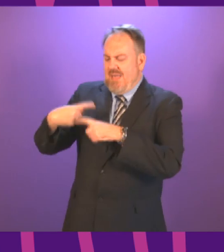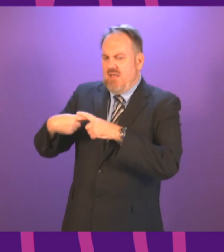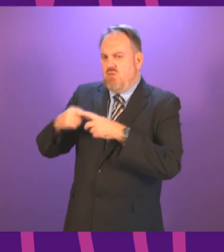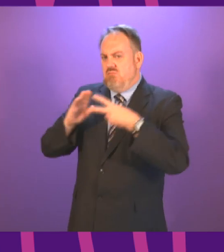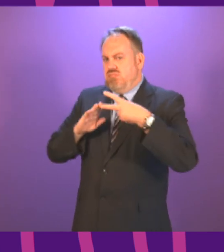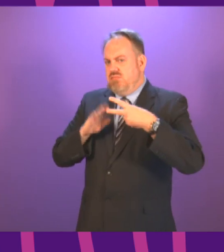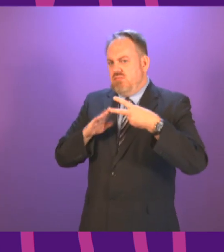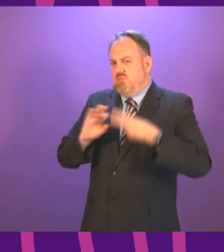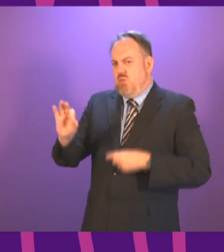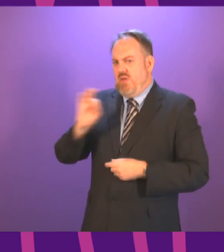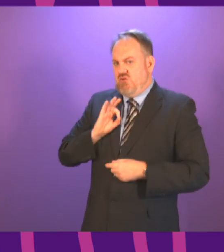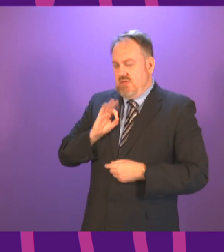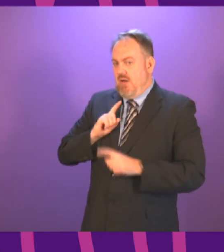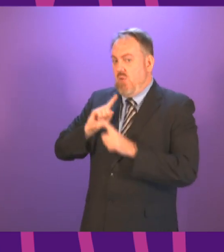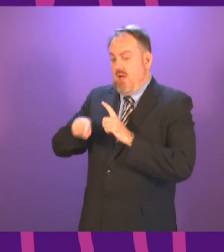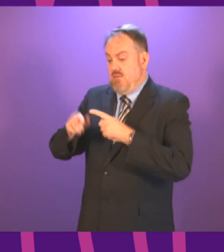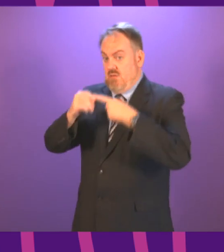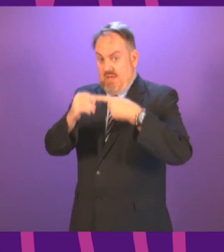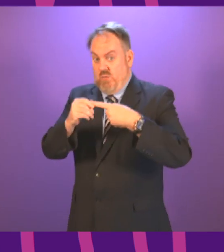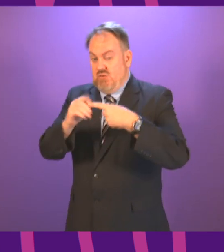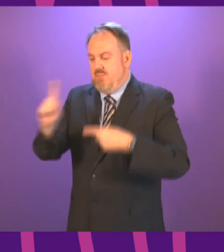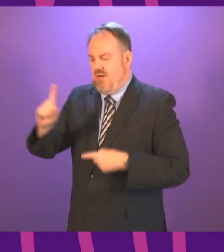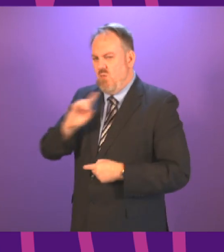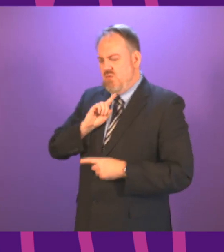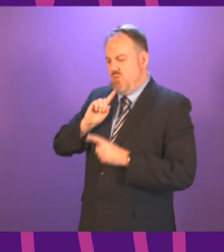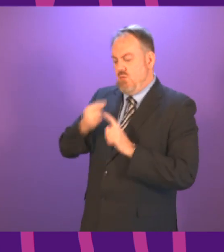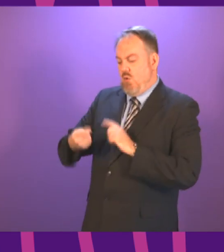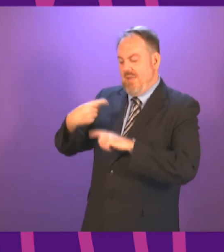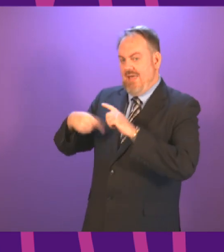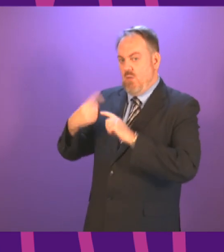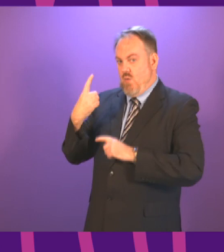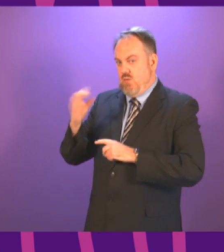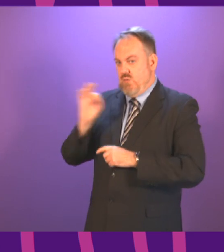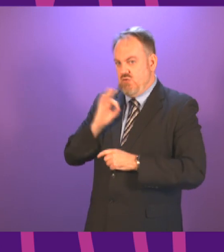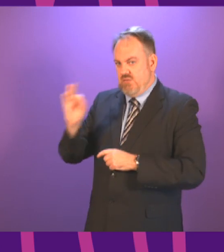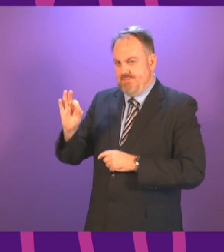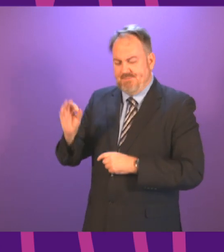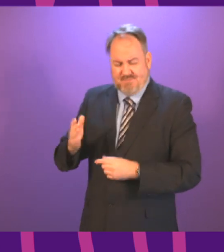off responding to Willie Rennie’s testing point. Another example of us looking at new